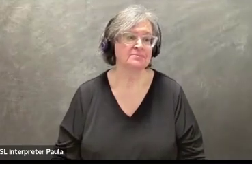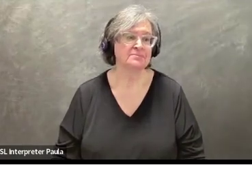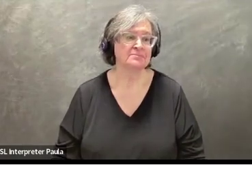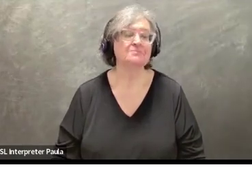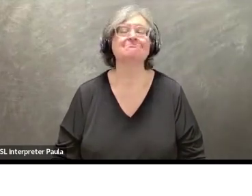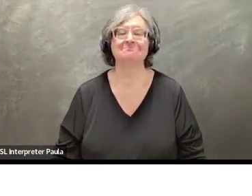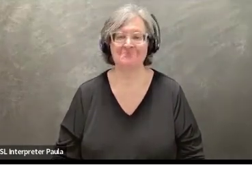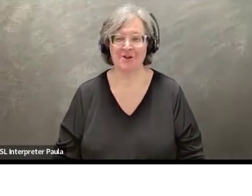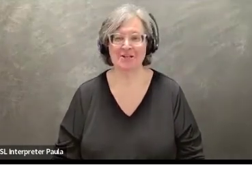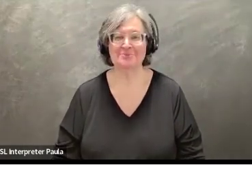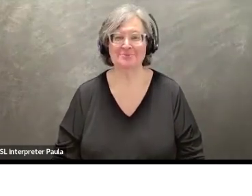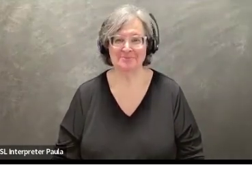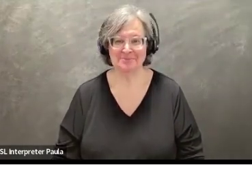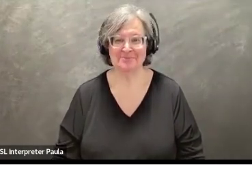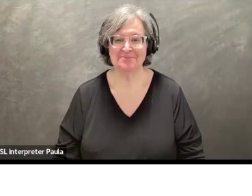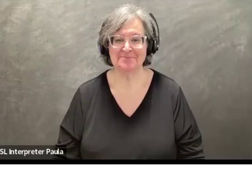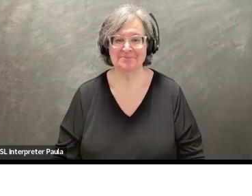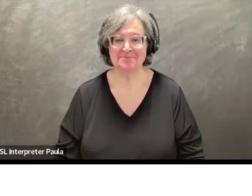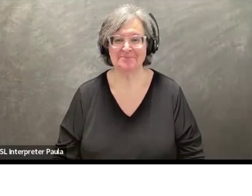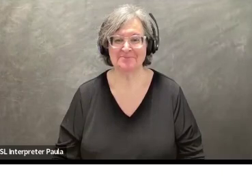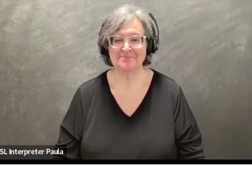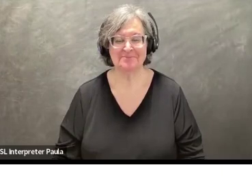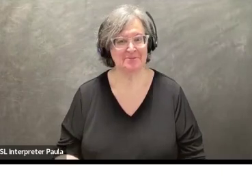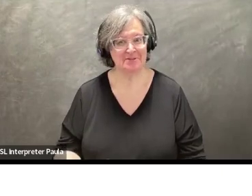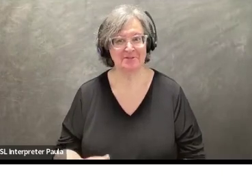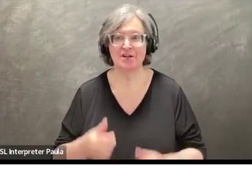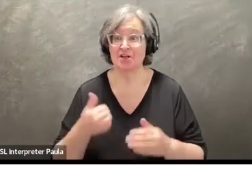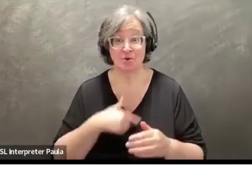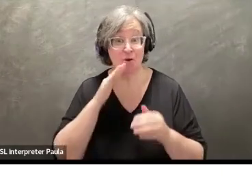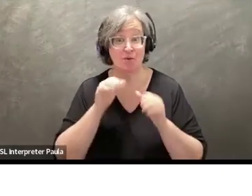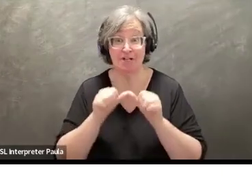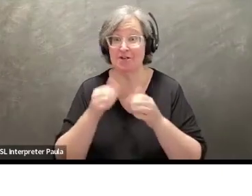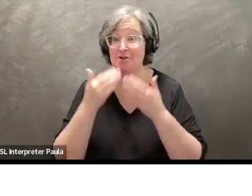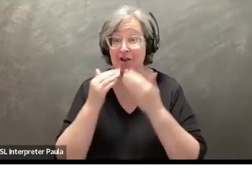Cody: Okay, Kate Brady: let's carry on. Thank you all very much for your